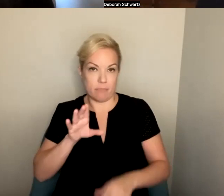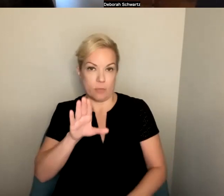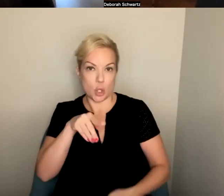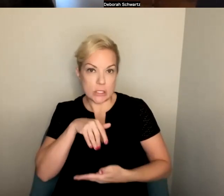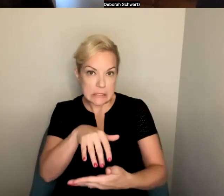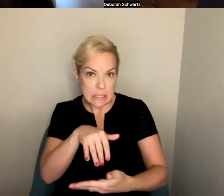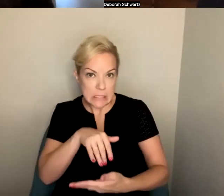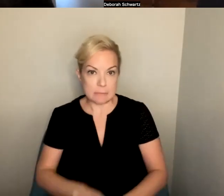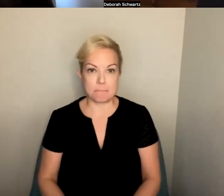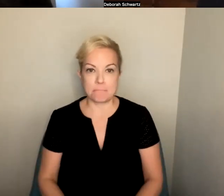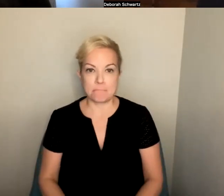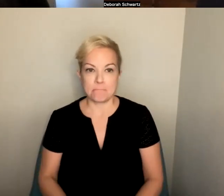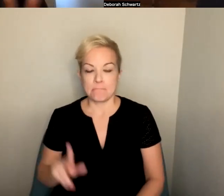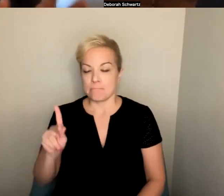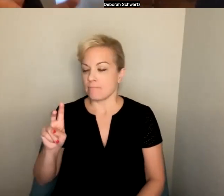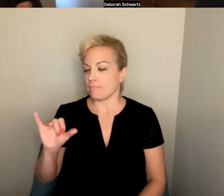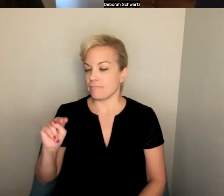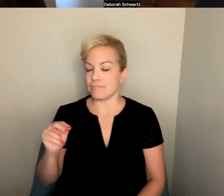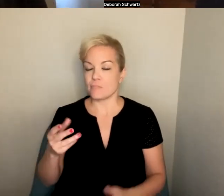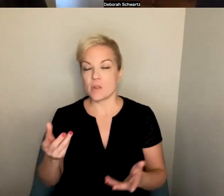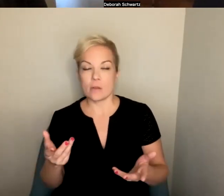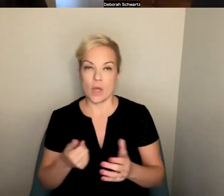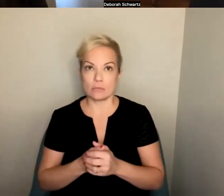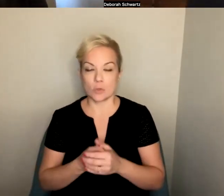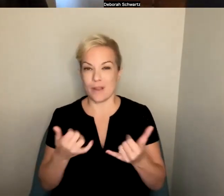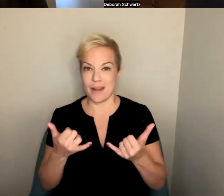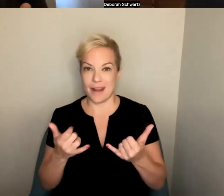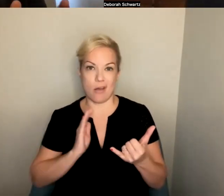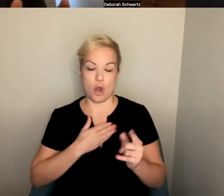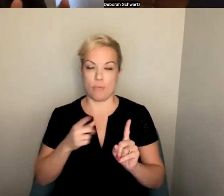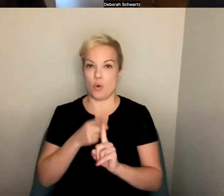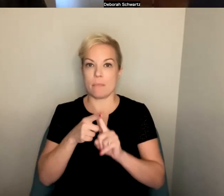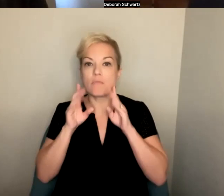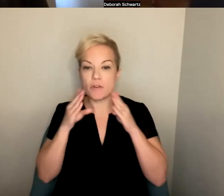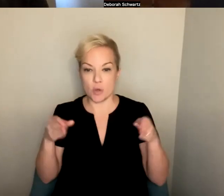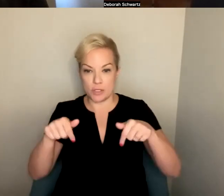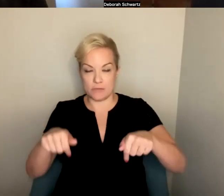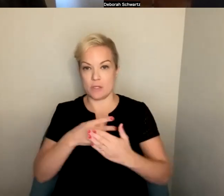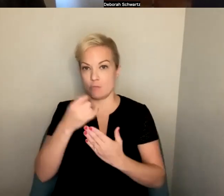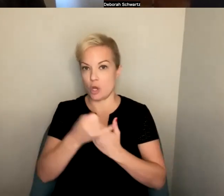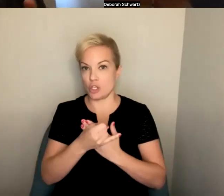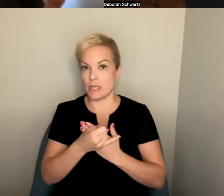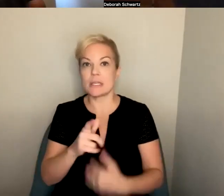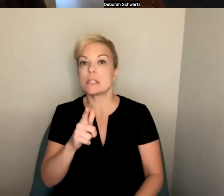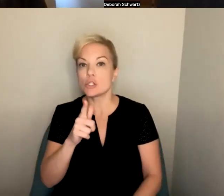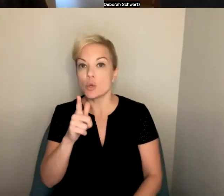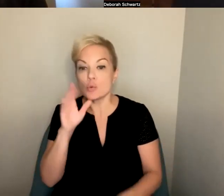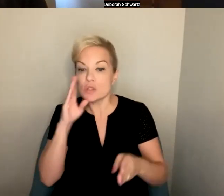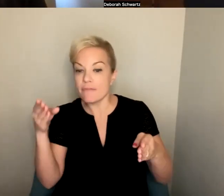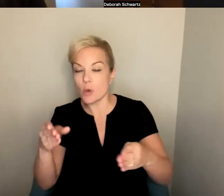I don't know if it's going to be - I know we're doing it because our primary focus for the **Gausaunee** project is community first, and we're also working with other knowledge keepers